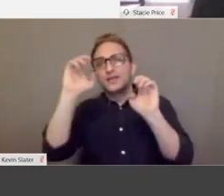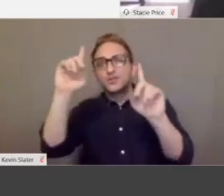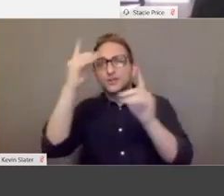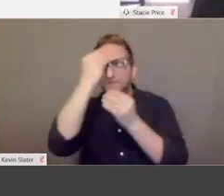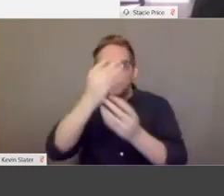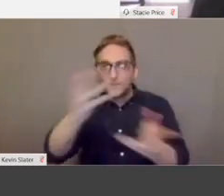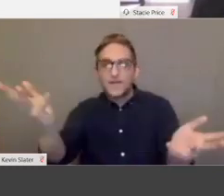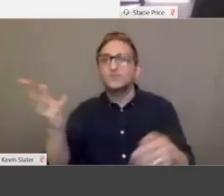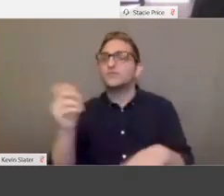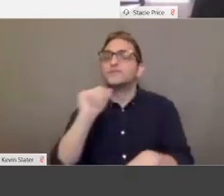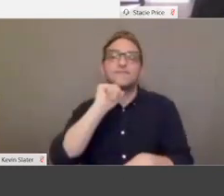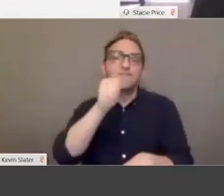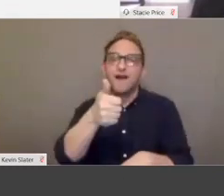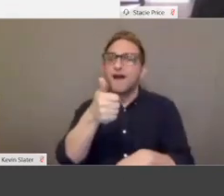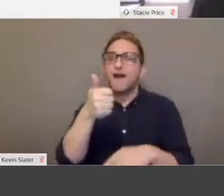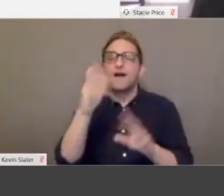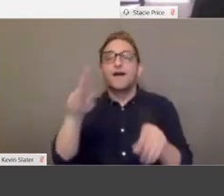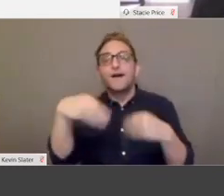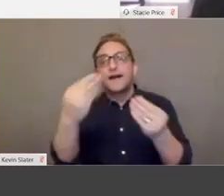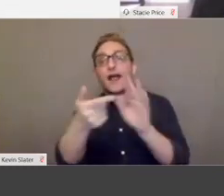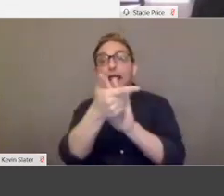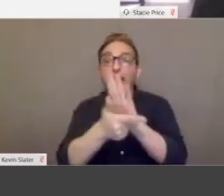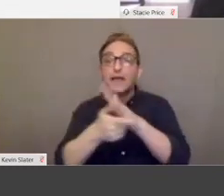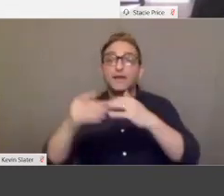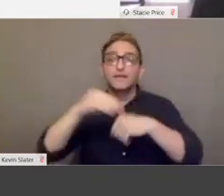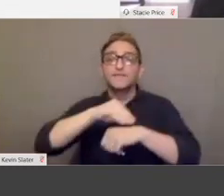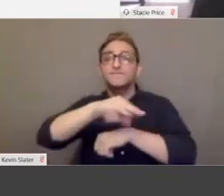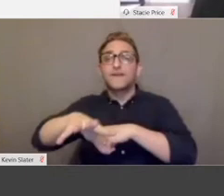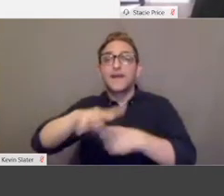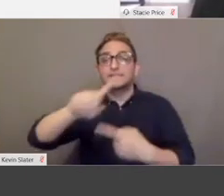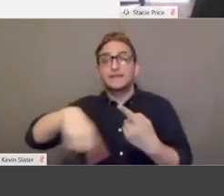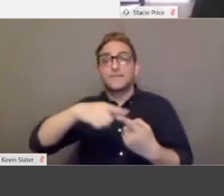and is not intended to obviously give you advice about your particular situation but